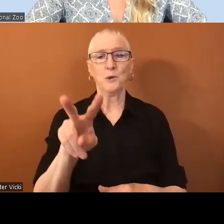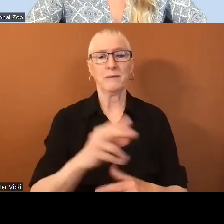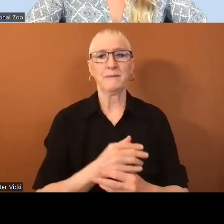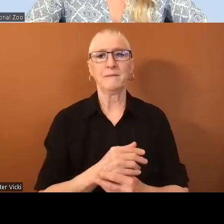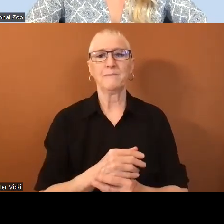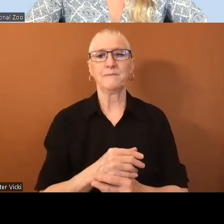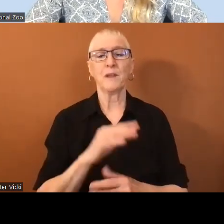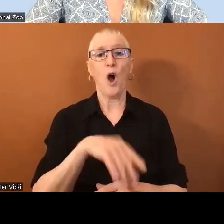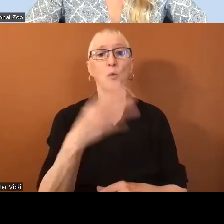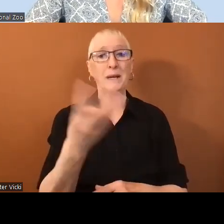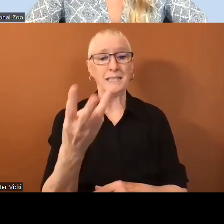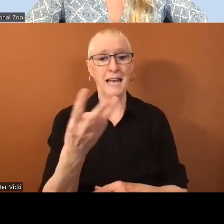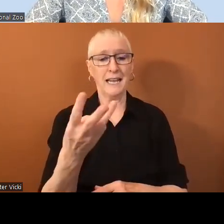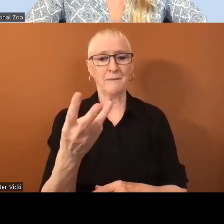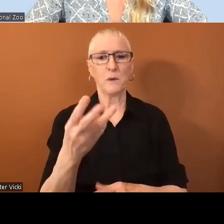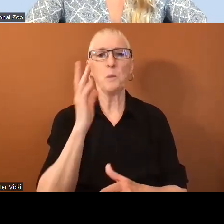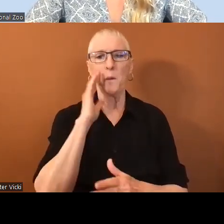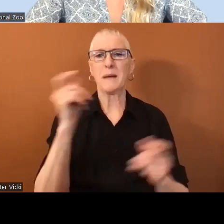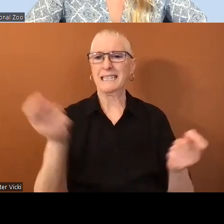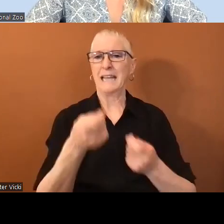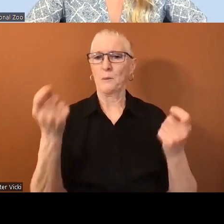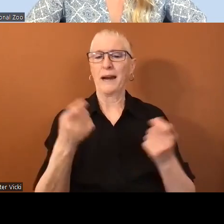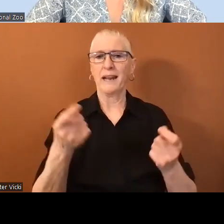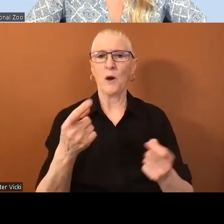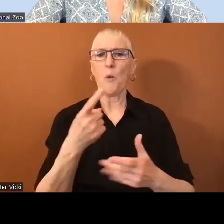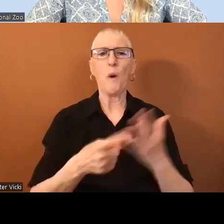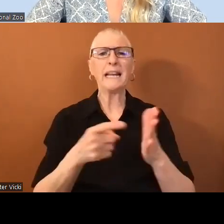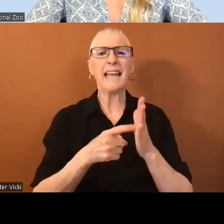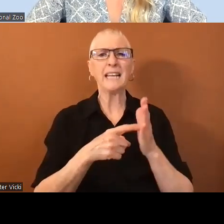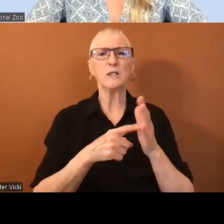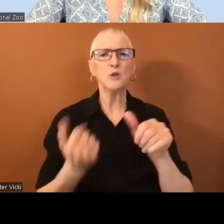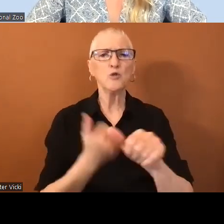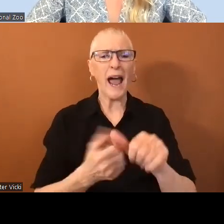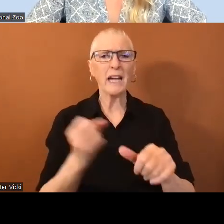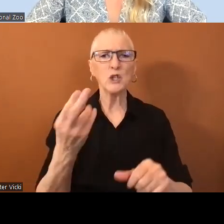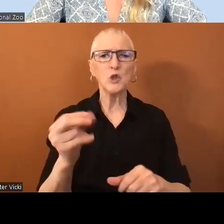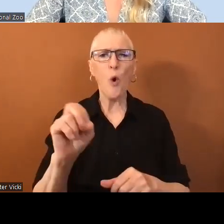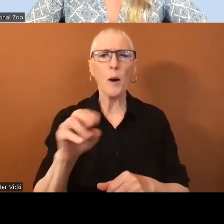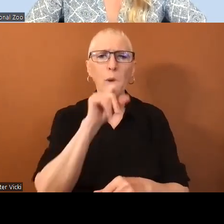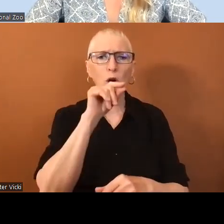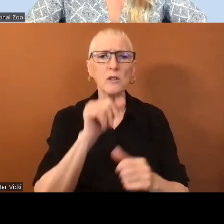On Wednesday, we will be celebrating what it takes to track shorebirds with Dr. Autumn-Lynn Harrison